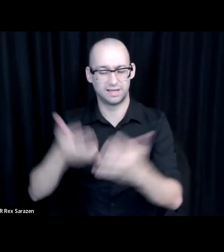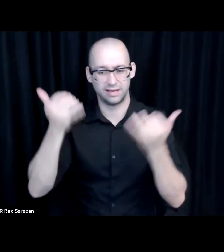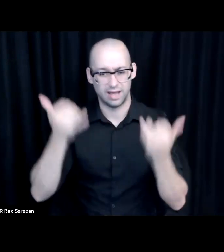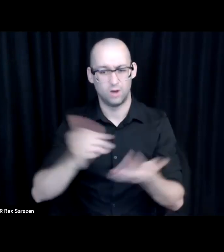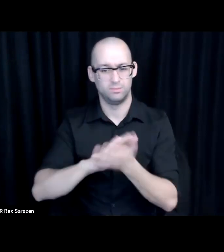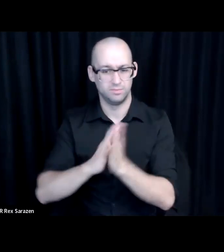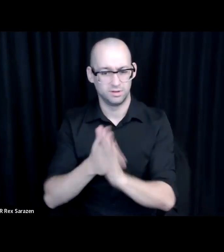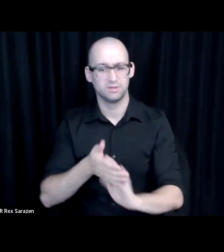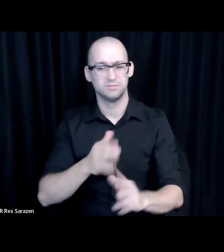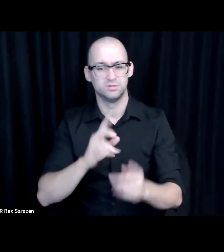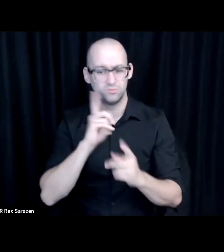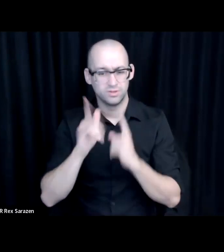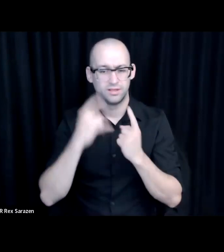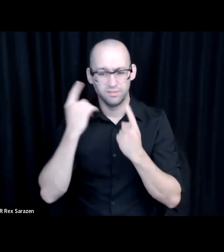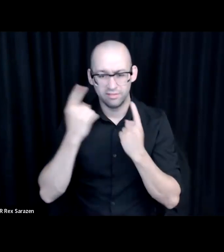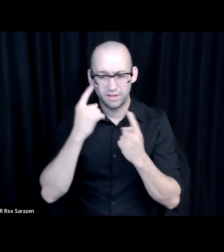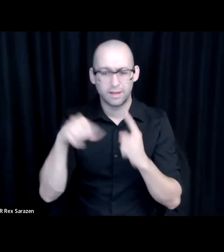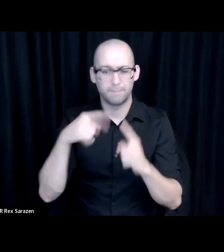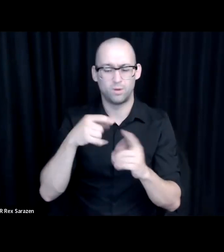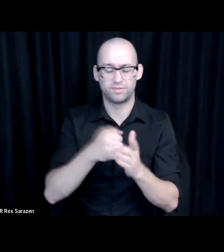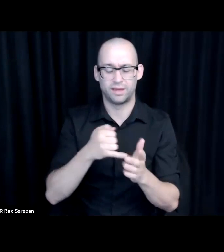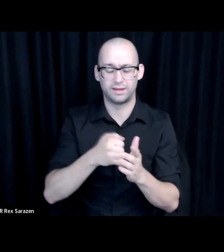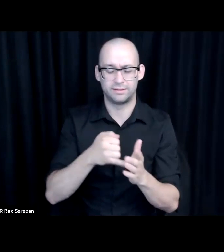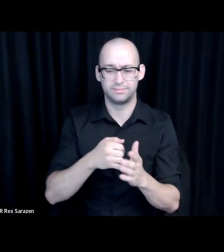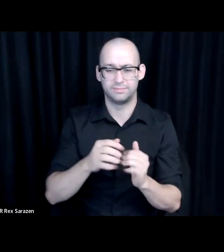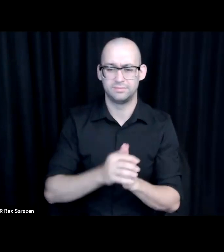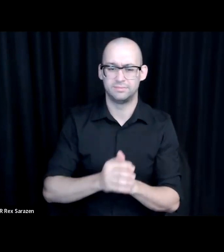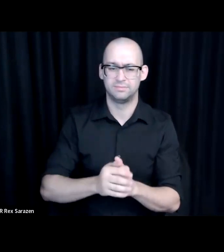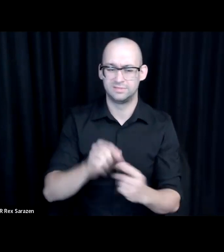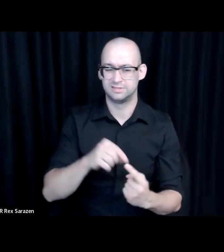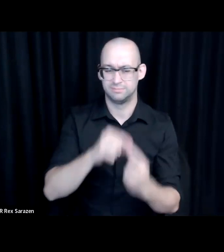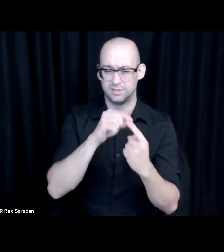really thought about especially as applied to Tribal communities who have